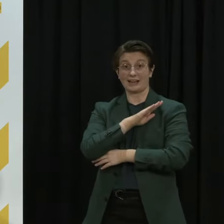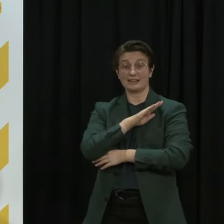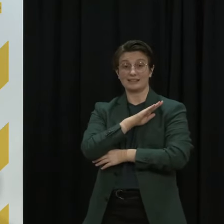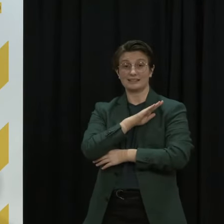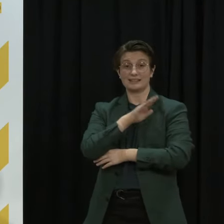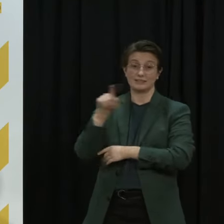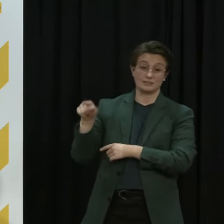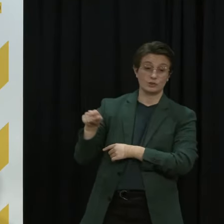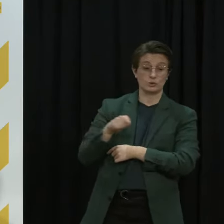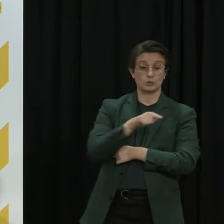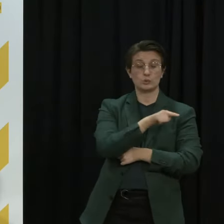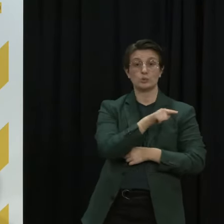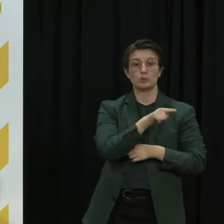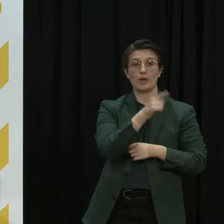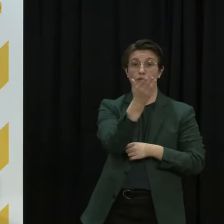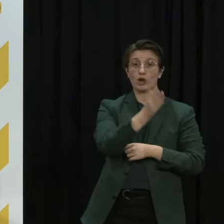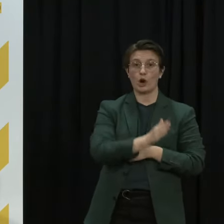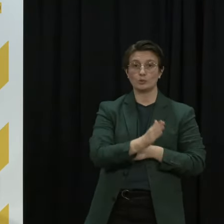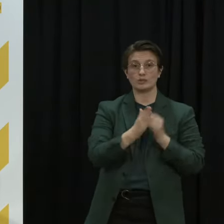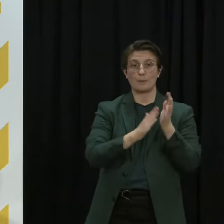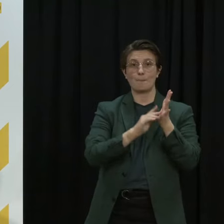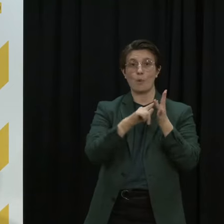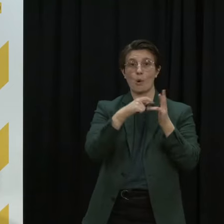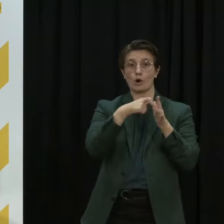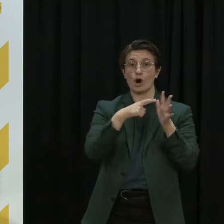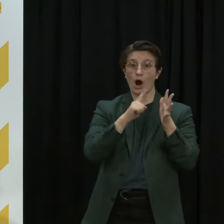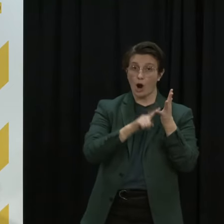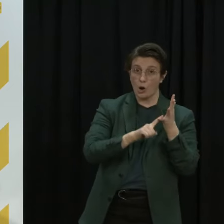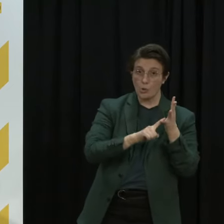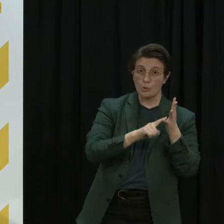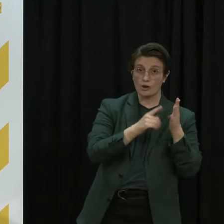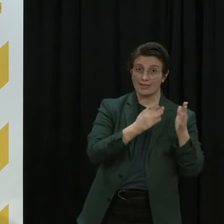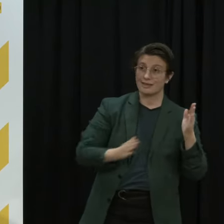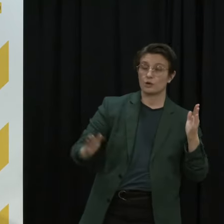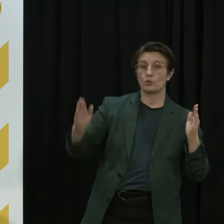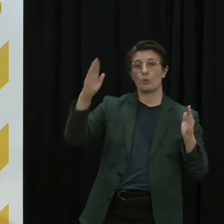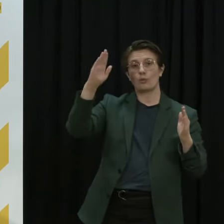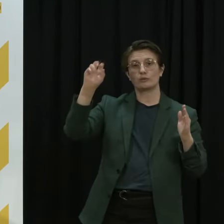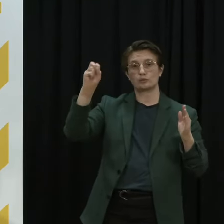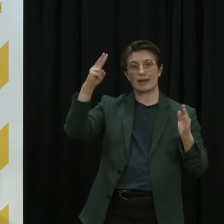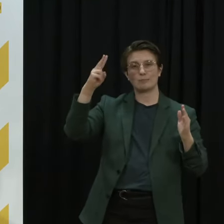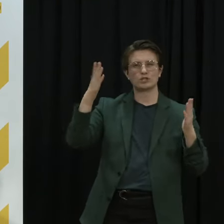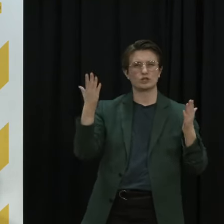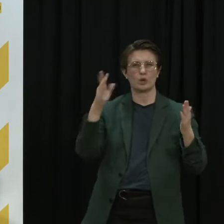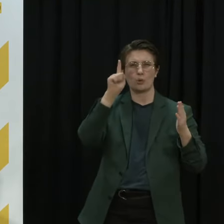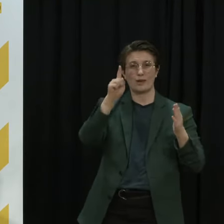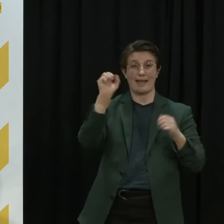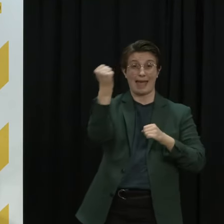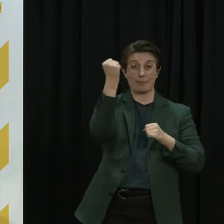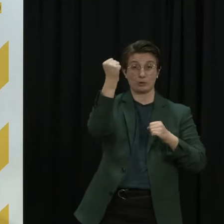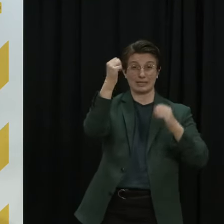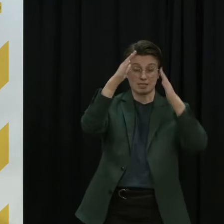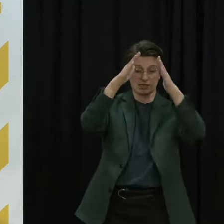(unknown term) and then east